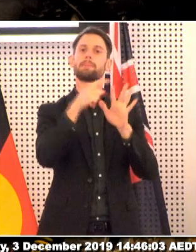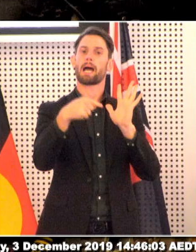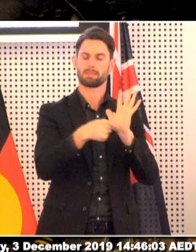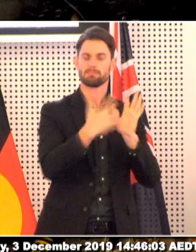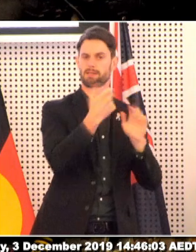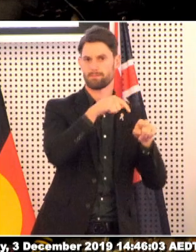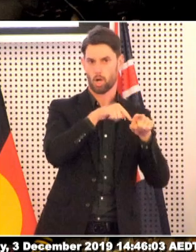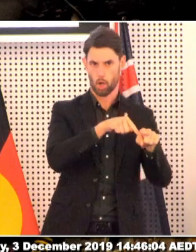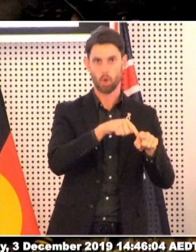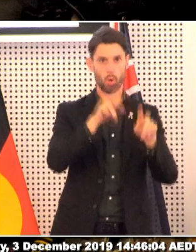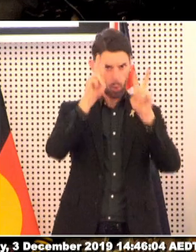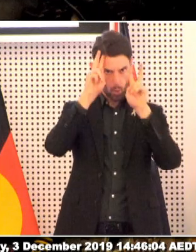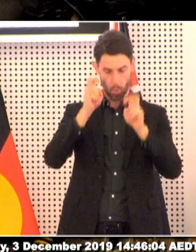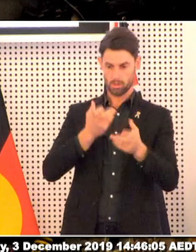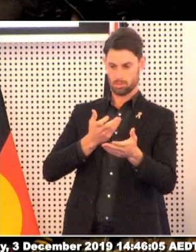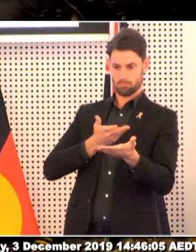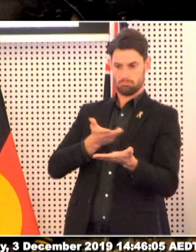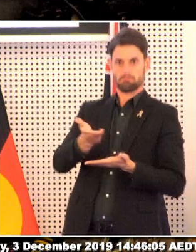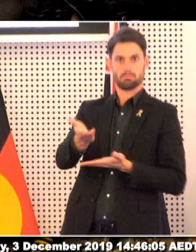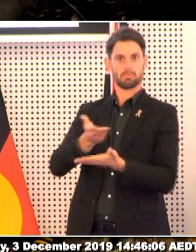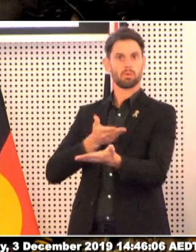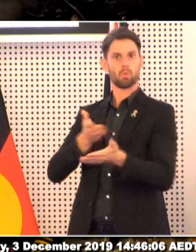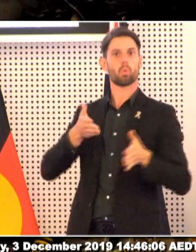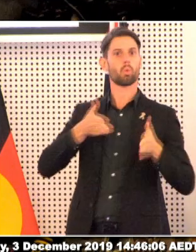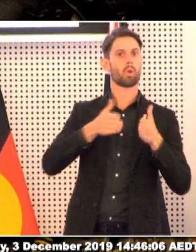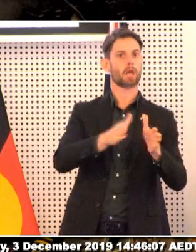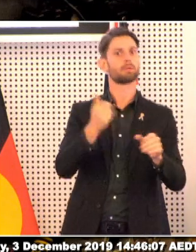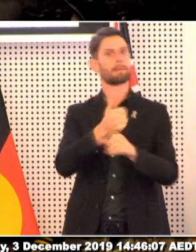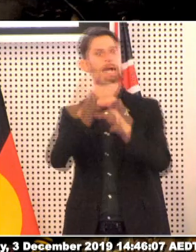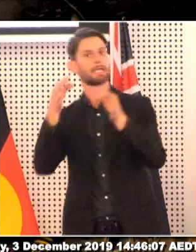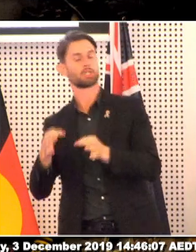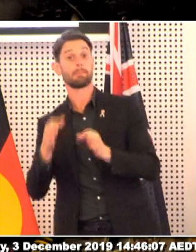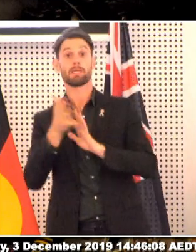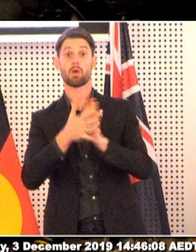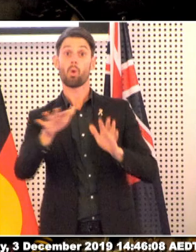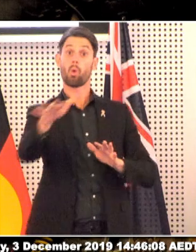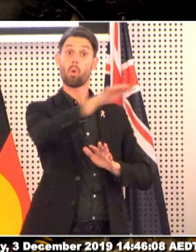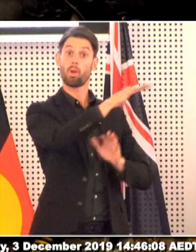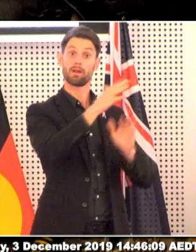culture within government in terms of developing a human rights culture.